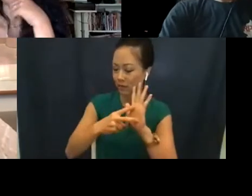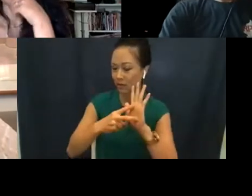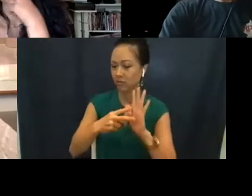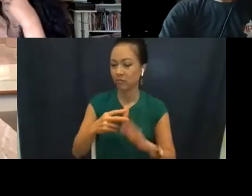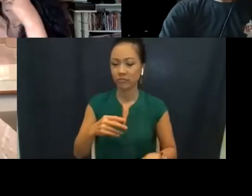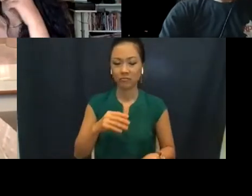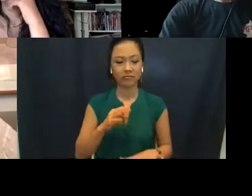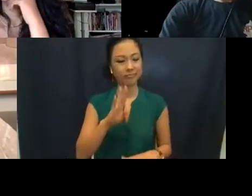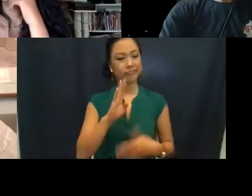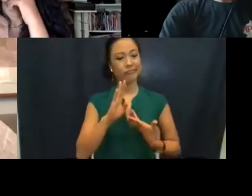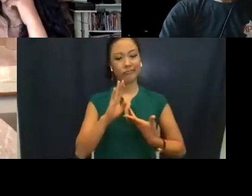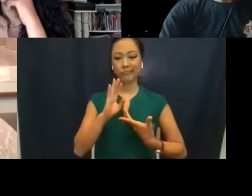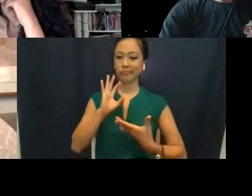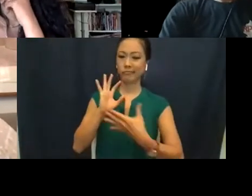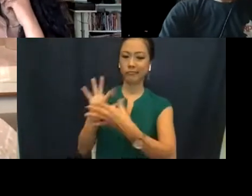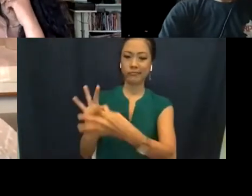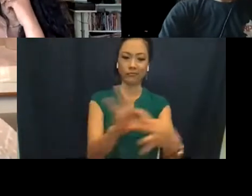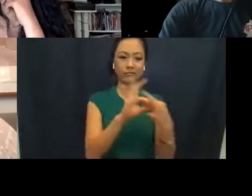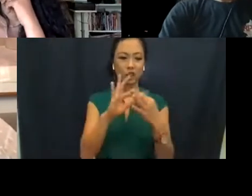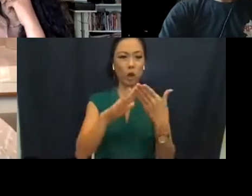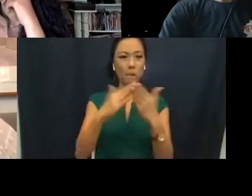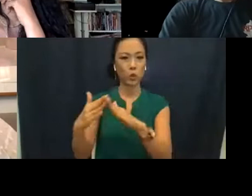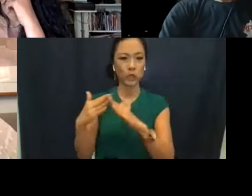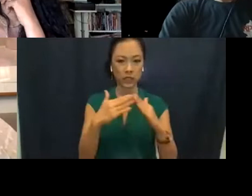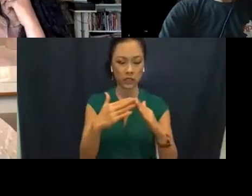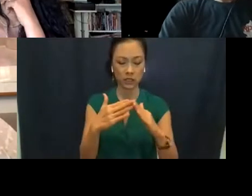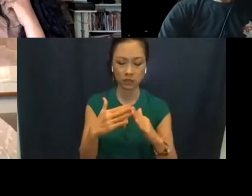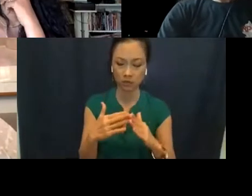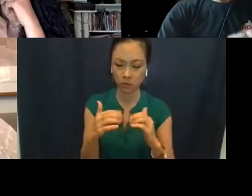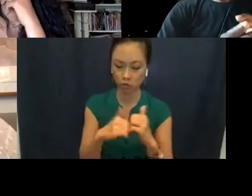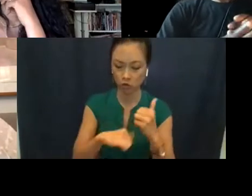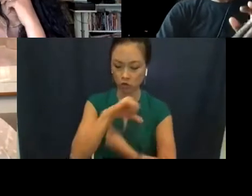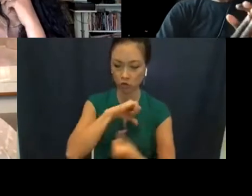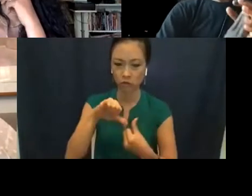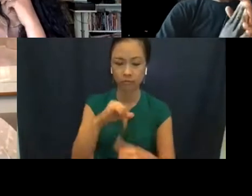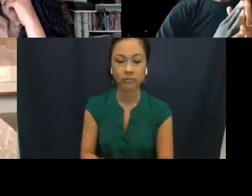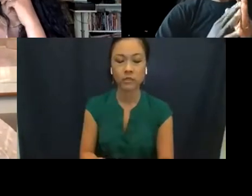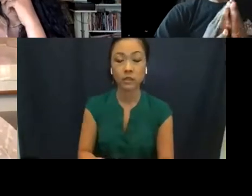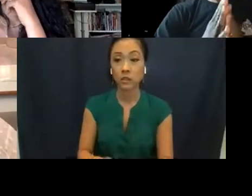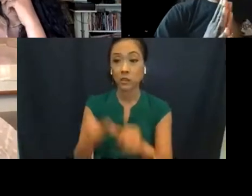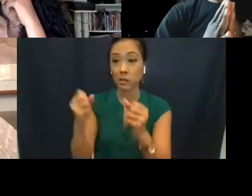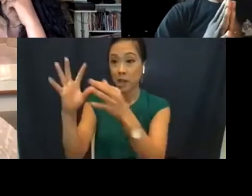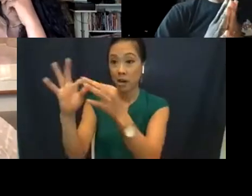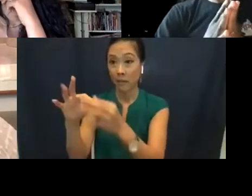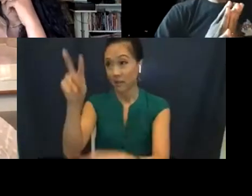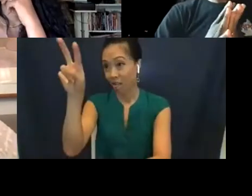I have been reading the comments as Andre and Gabri have been talking and different